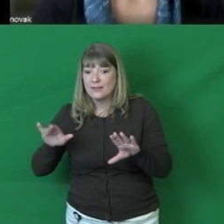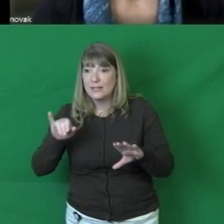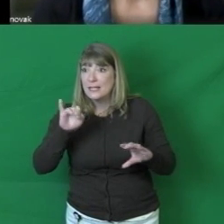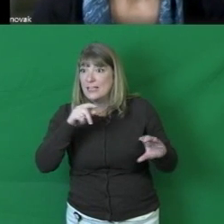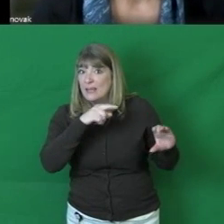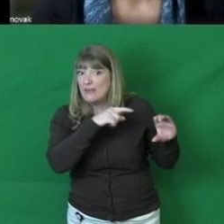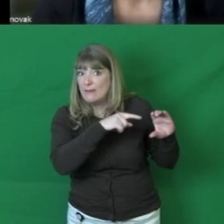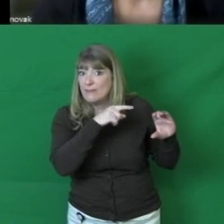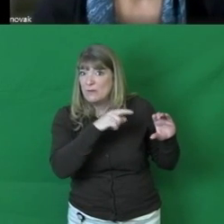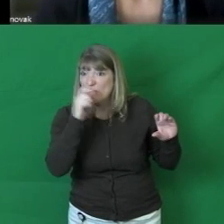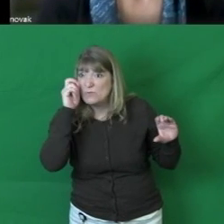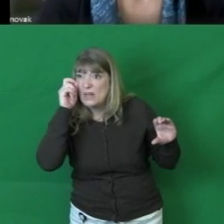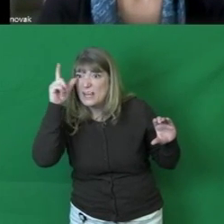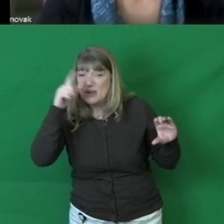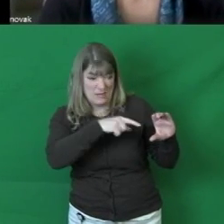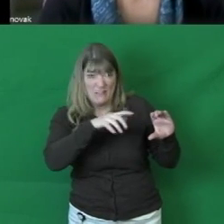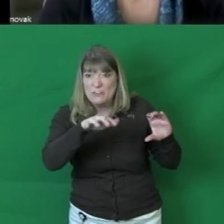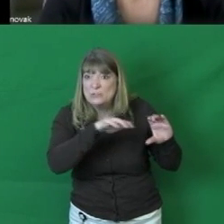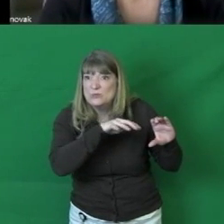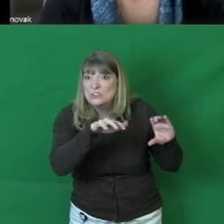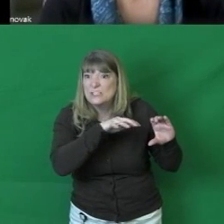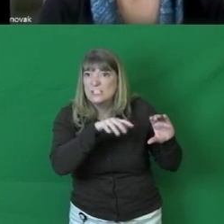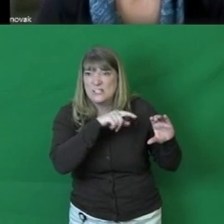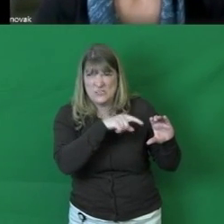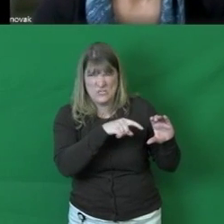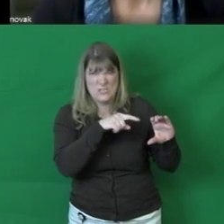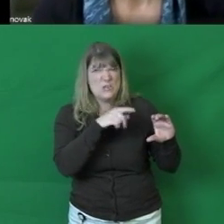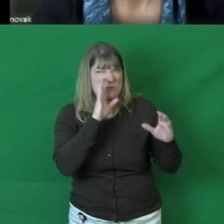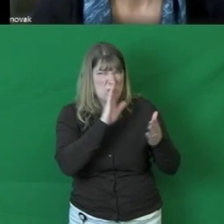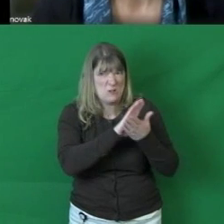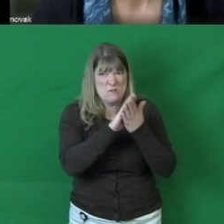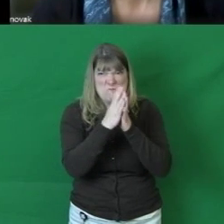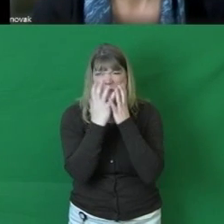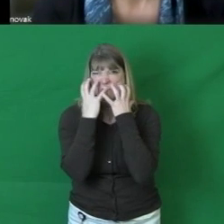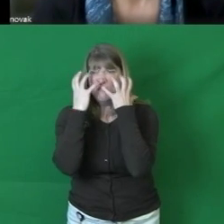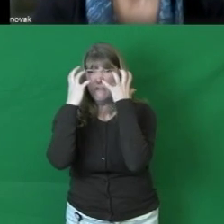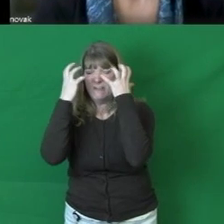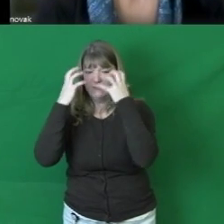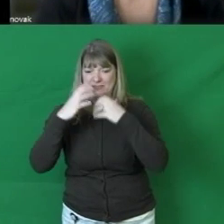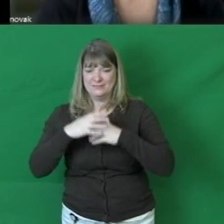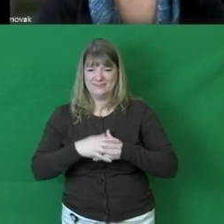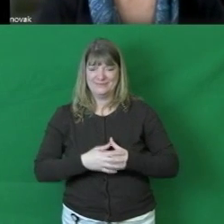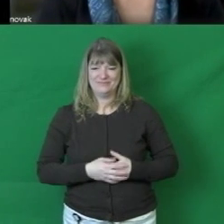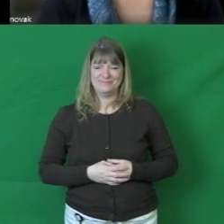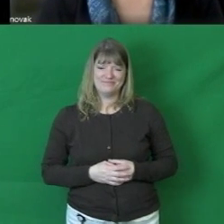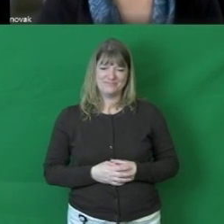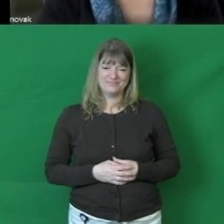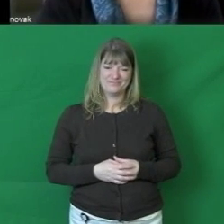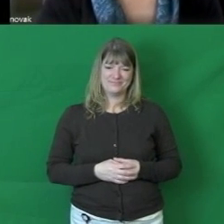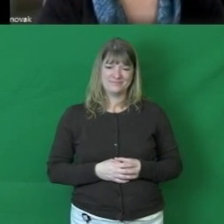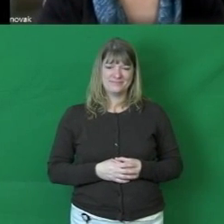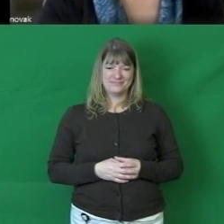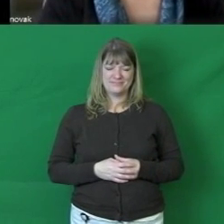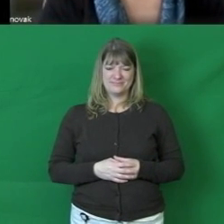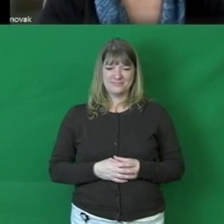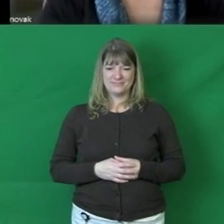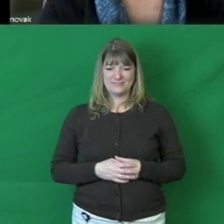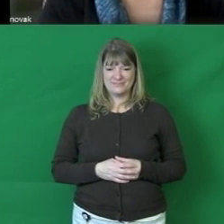If you wake him, if you shake him, he gets very mad."